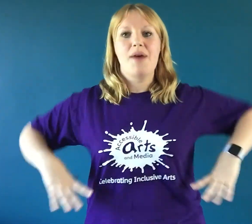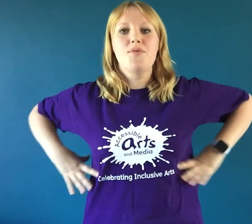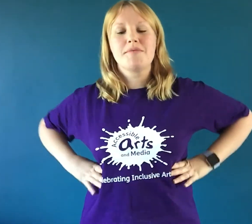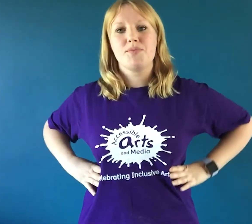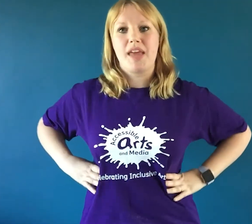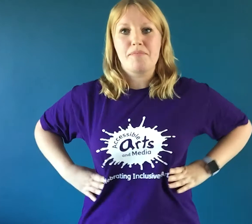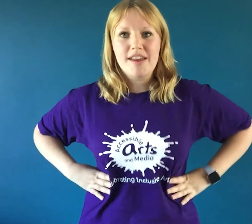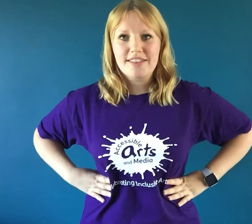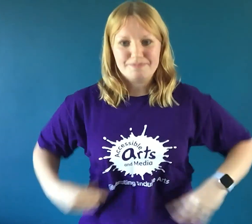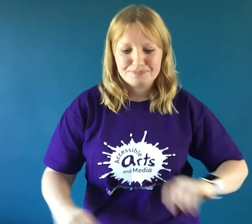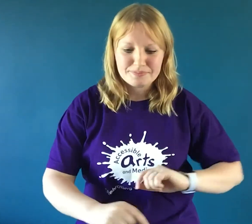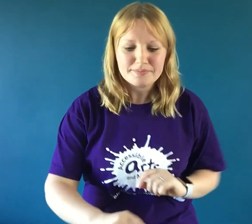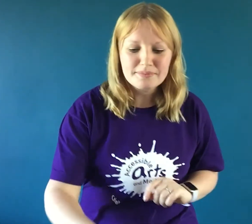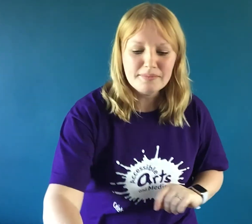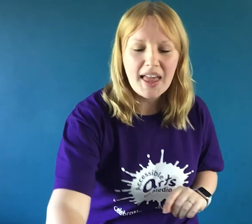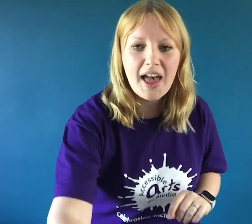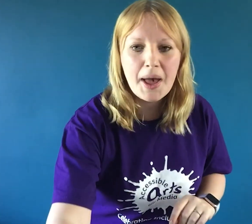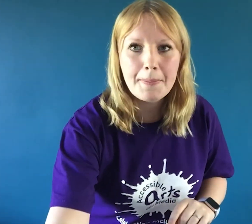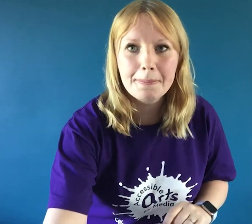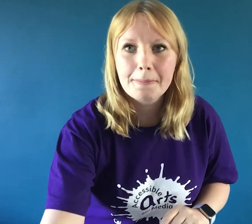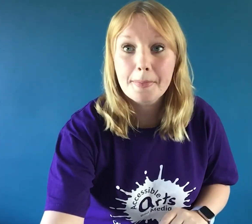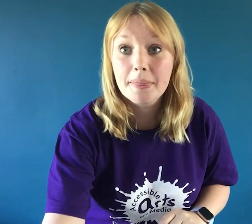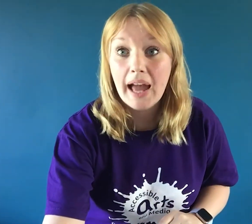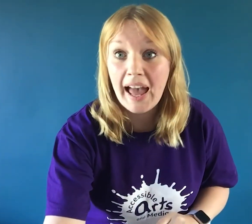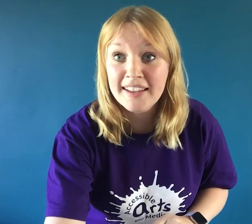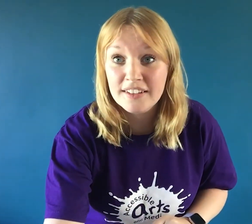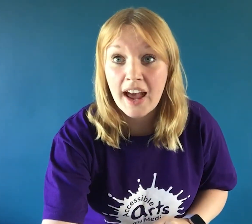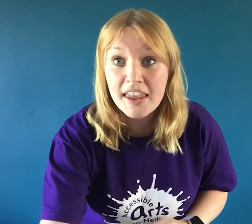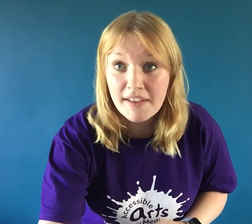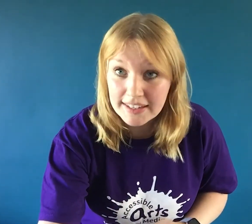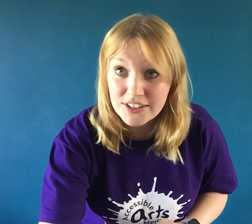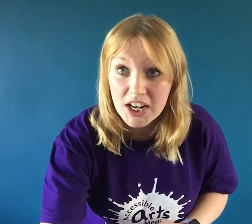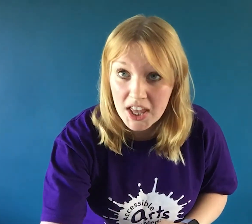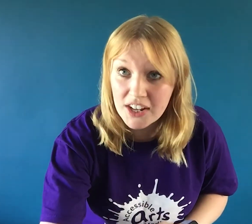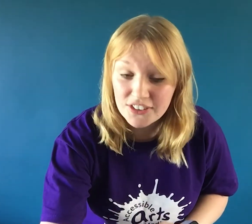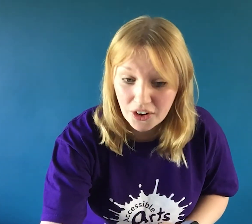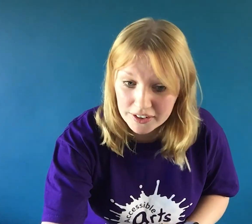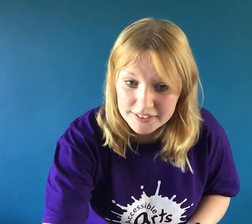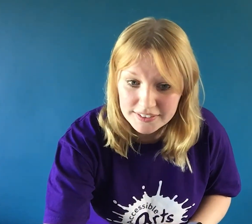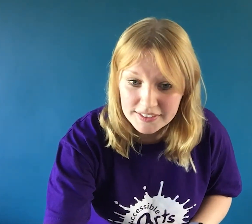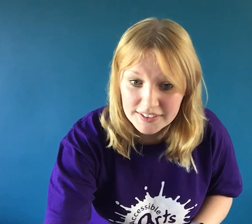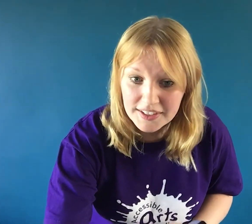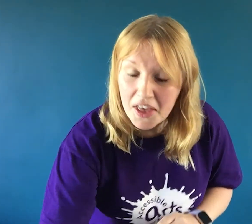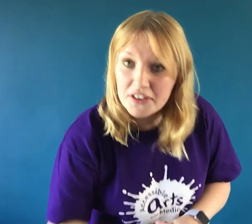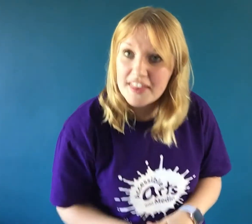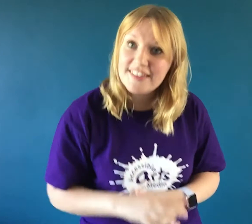and warmed up with our breathe. Excellent are you ready to learn a song? So this is